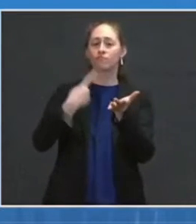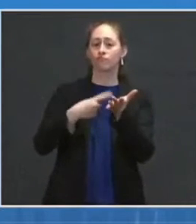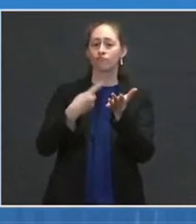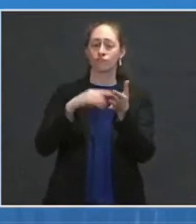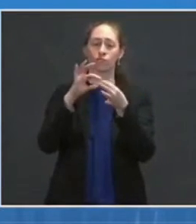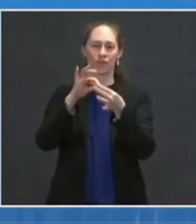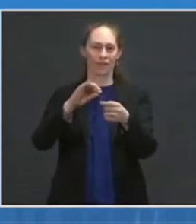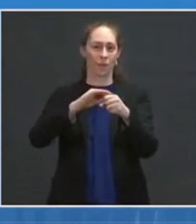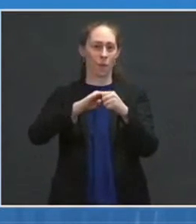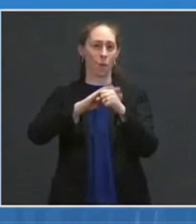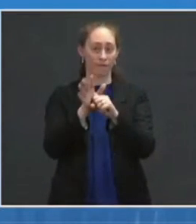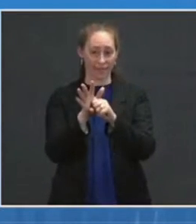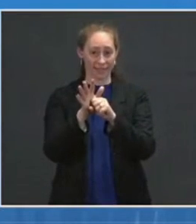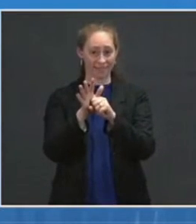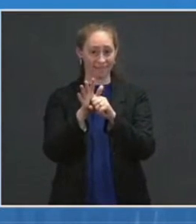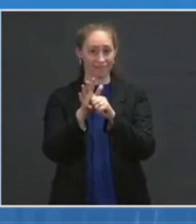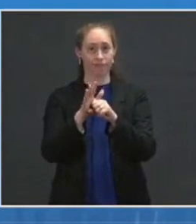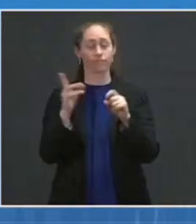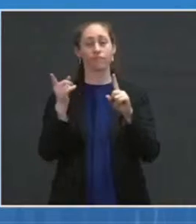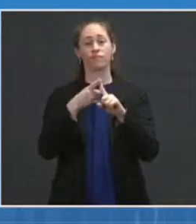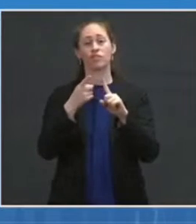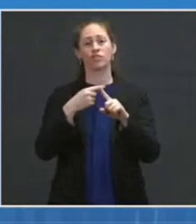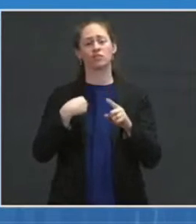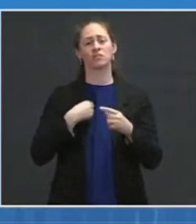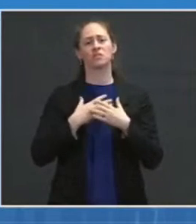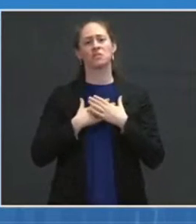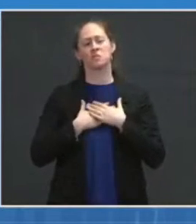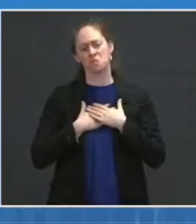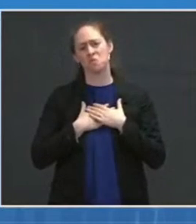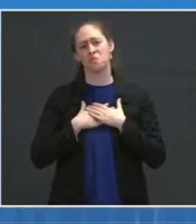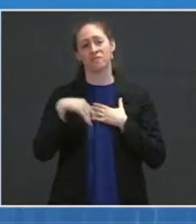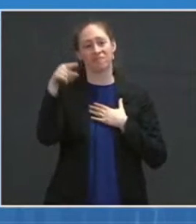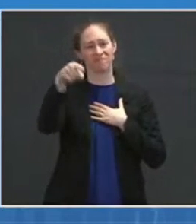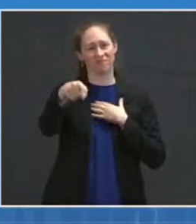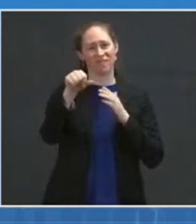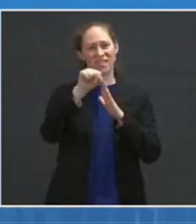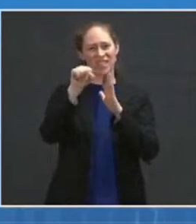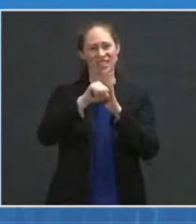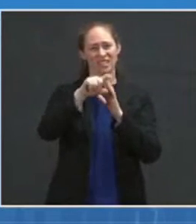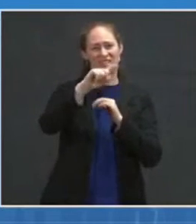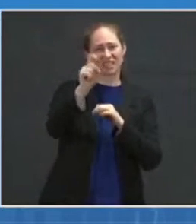GOOD MORNING. THANK YOU FOR JOINING THE COVID- 19 RESPONSE BRIEFING. FIRST, I WANT TO START BY